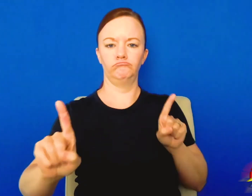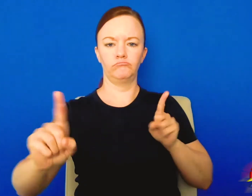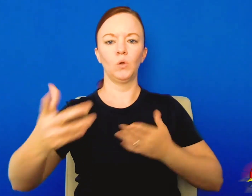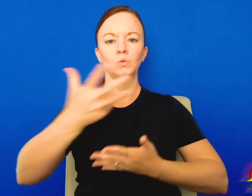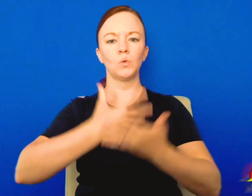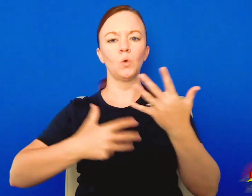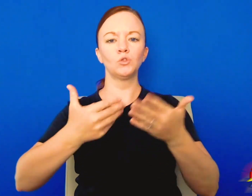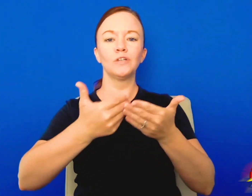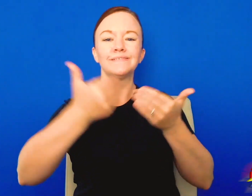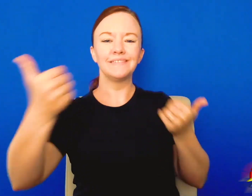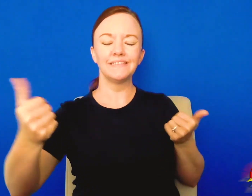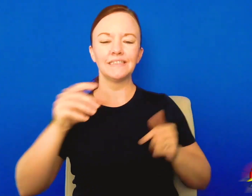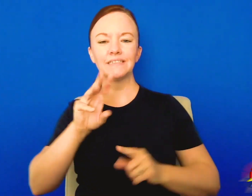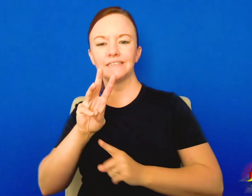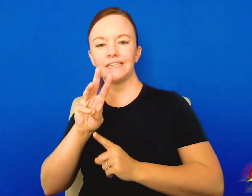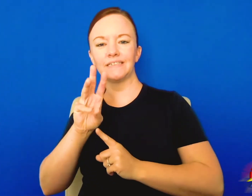SAFE DISTANCING PROTOCOLS.